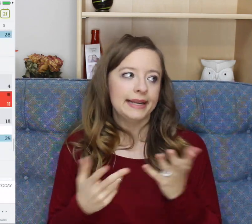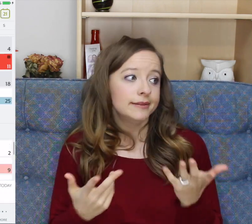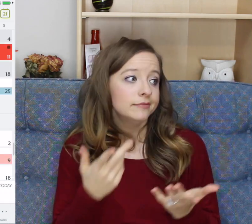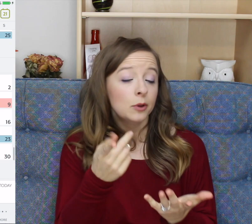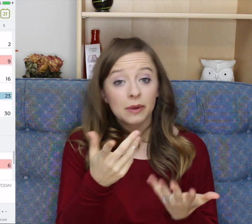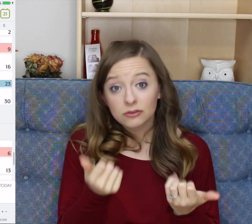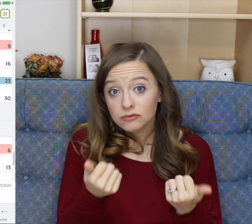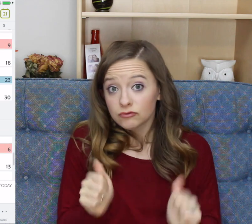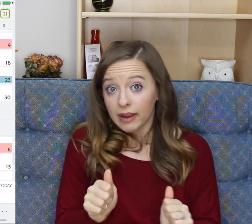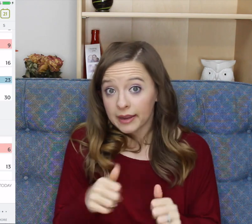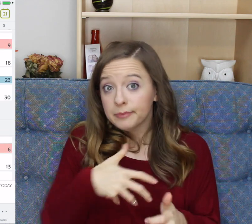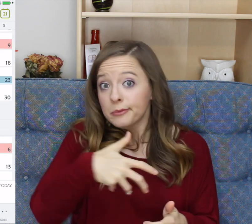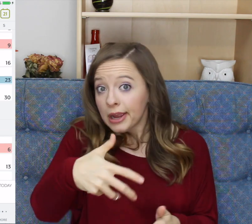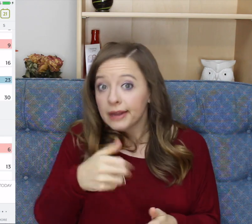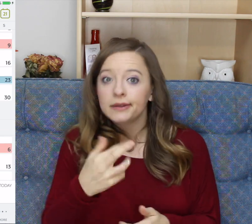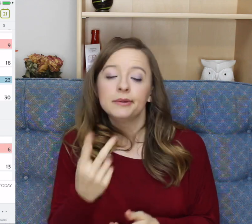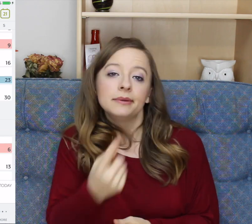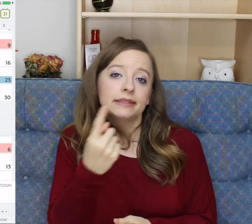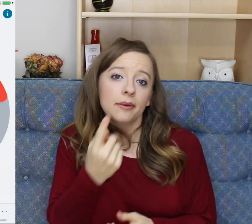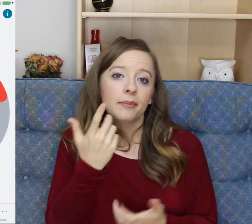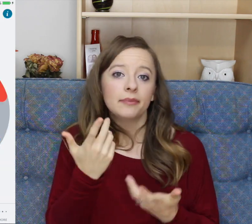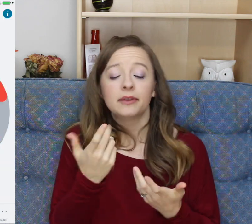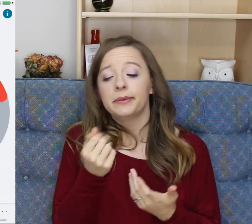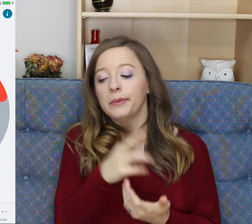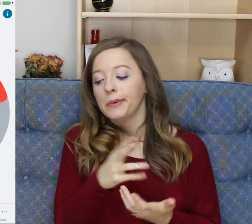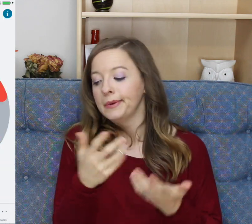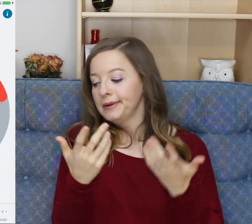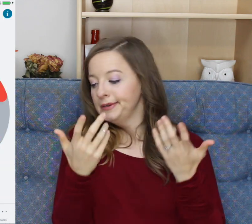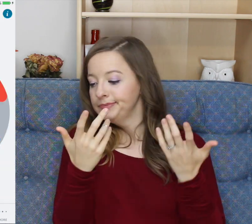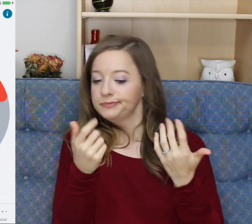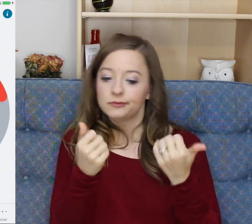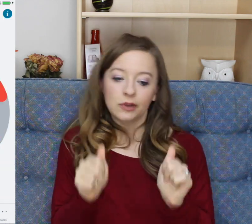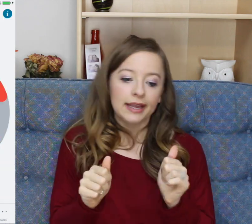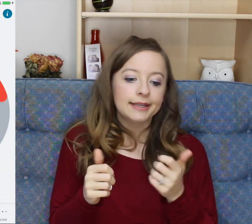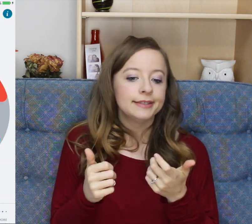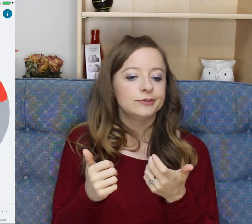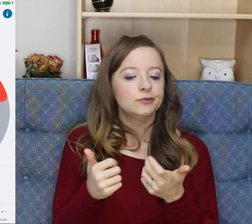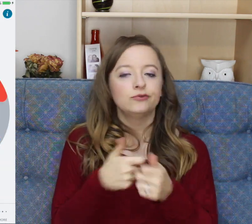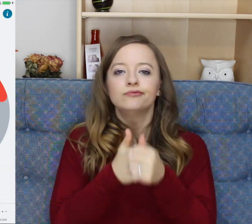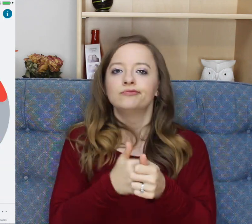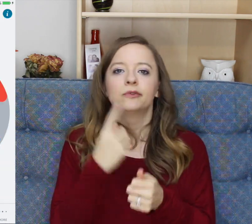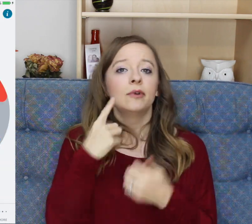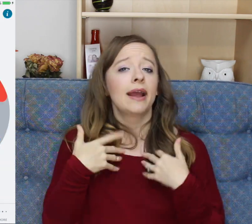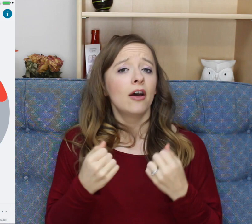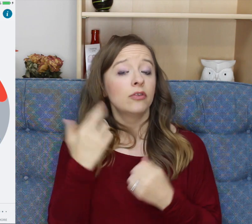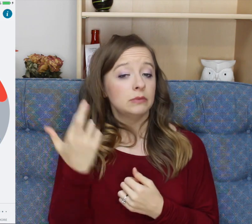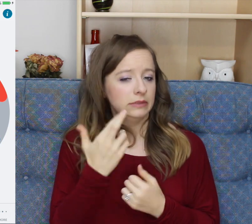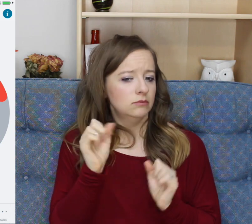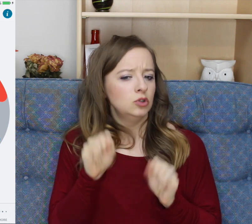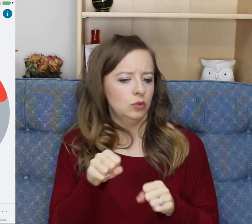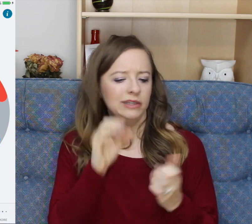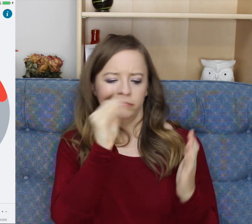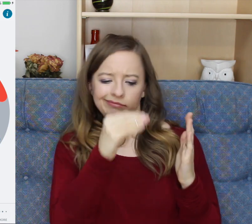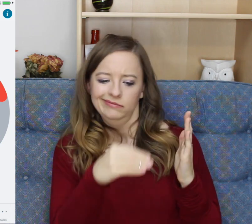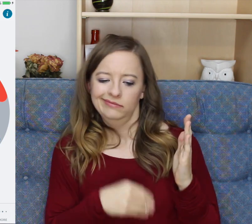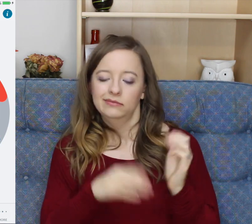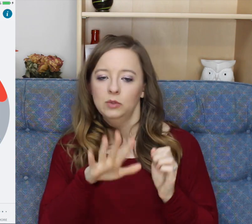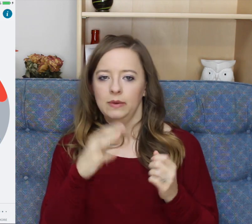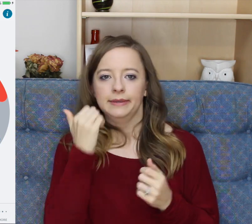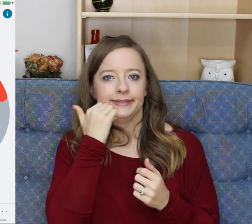So if you... let's say you want to try and get pregnant or something or you're trying to track for health reason. You can actually track your period